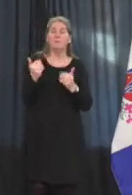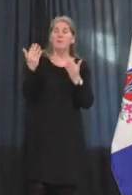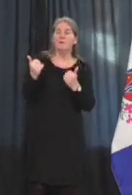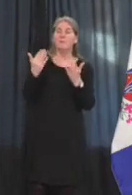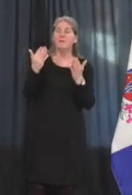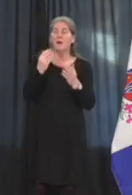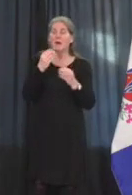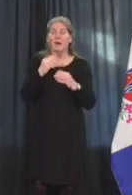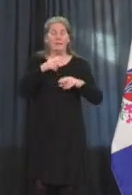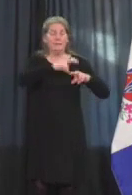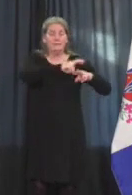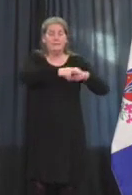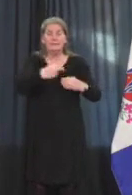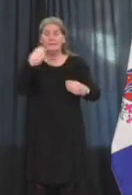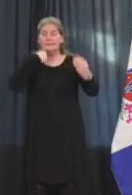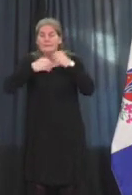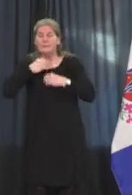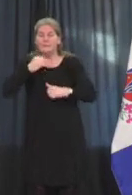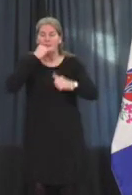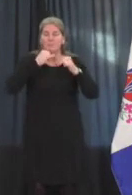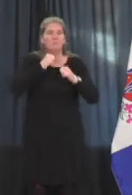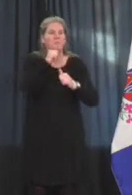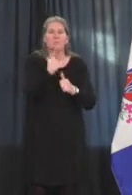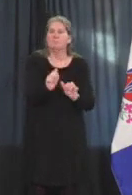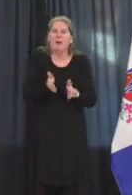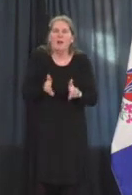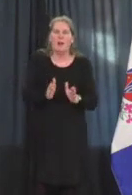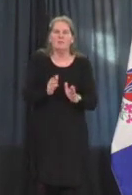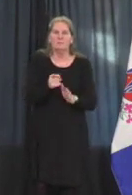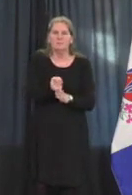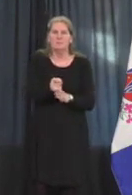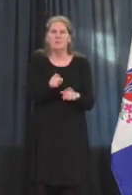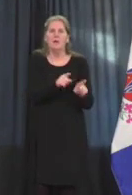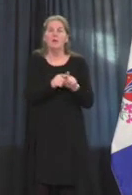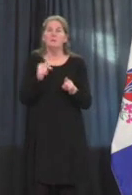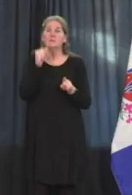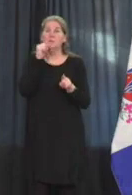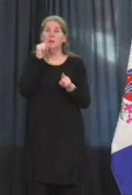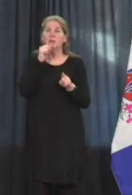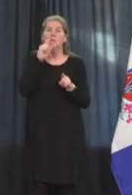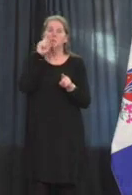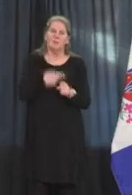TO EAT AND DRINK, THE REQUIREMENT THAT BARS BE CLOSED,